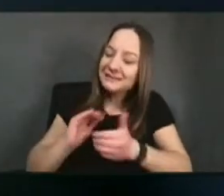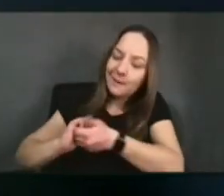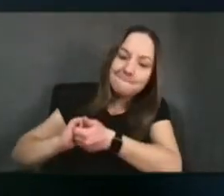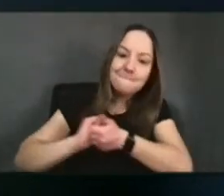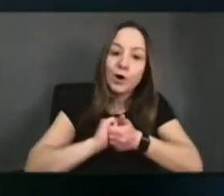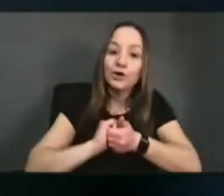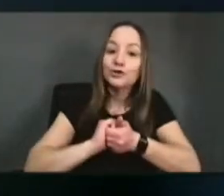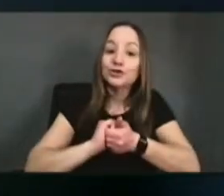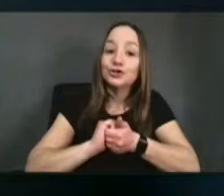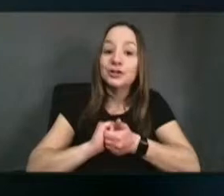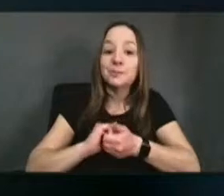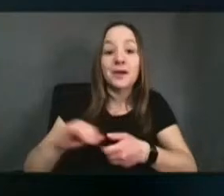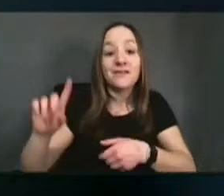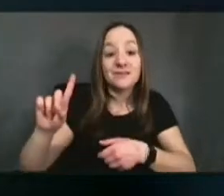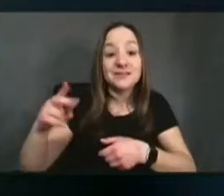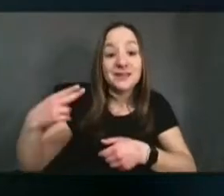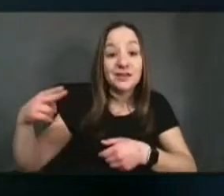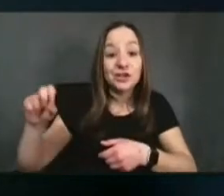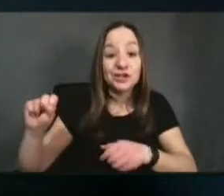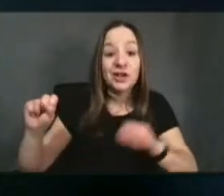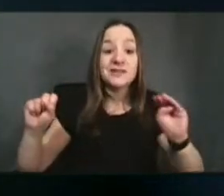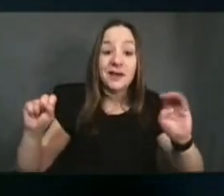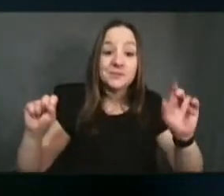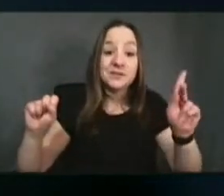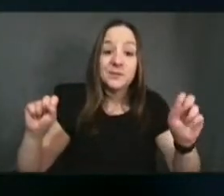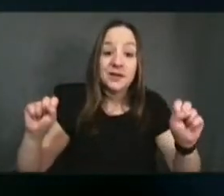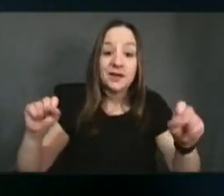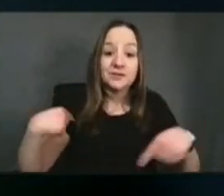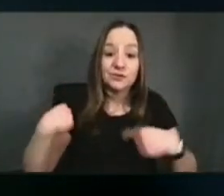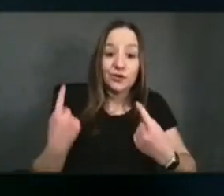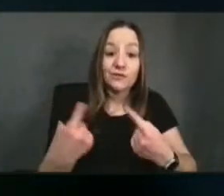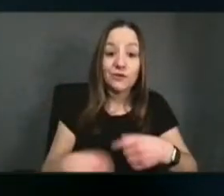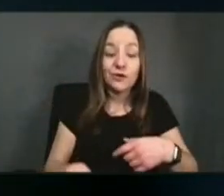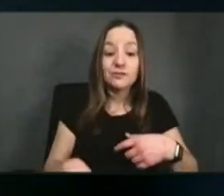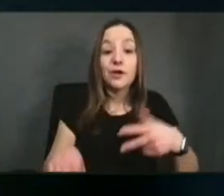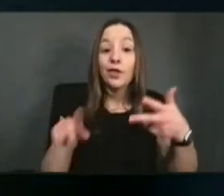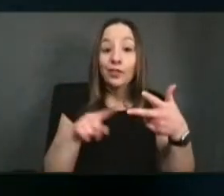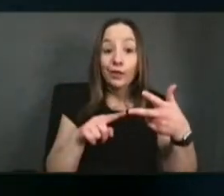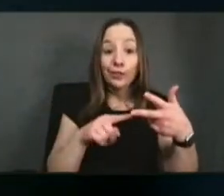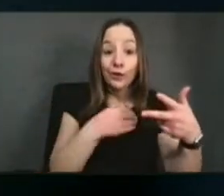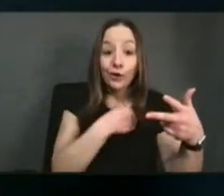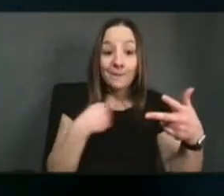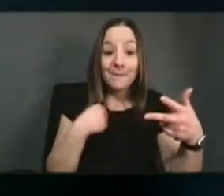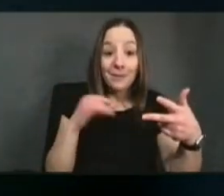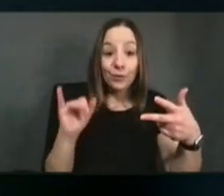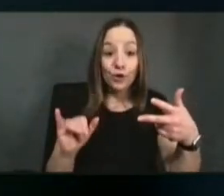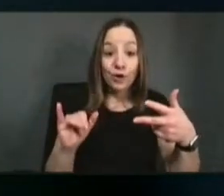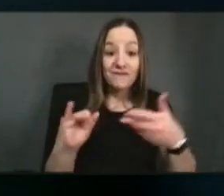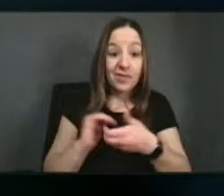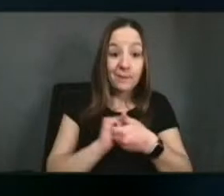partnership between M.C.P.S. and HHS in this vaccination effort,